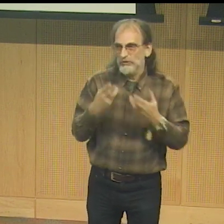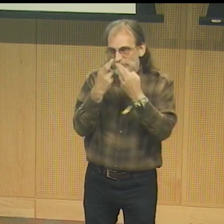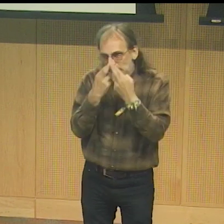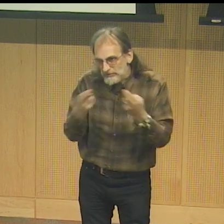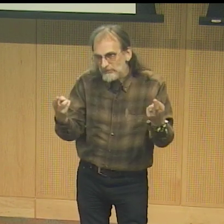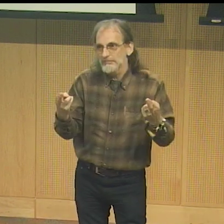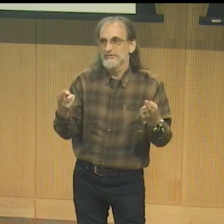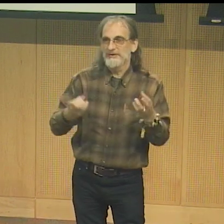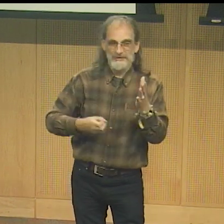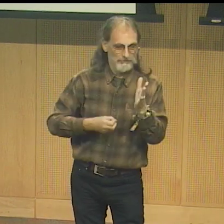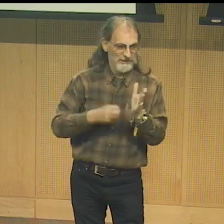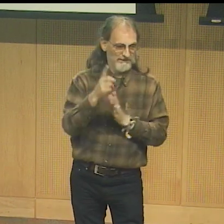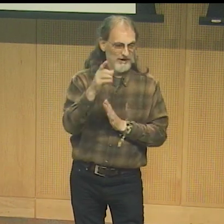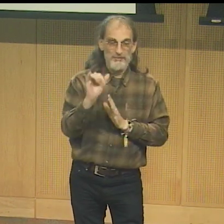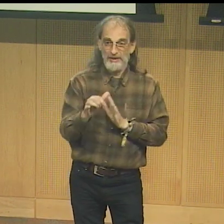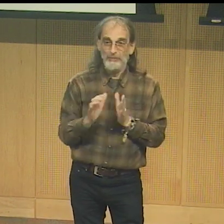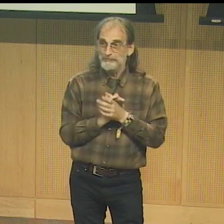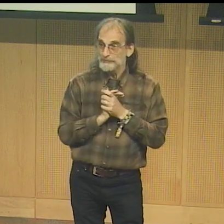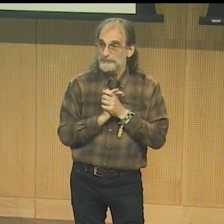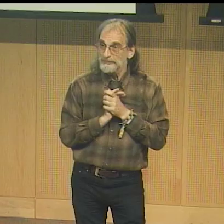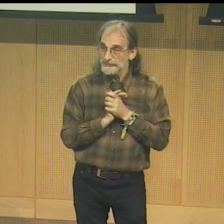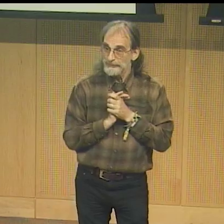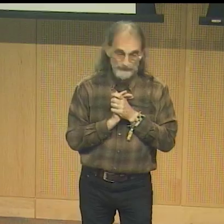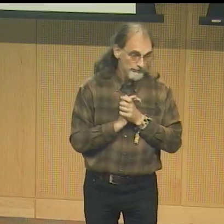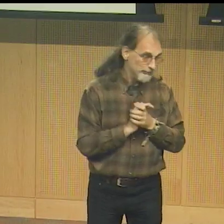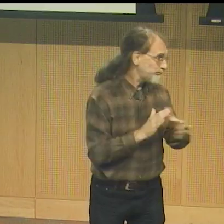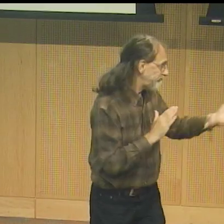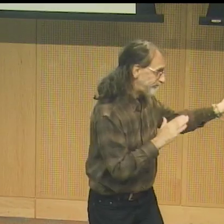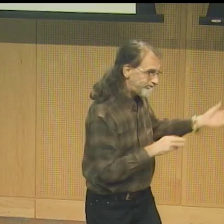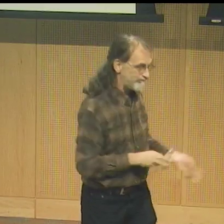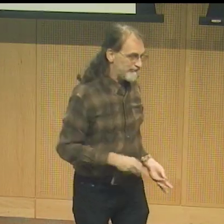that they're trying to find a delicate balance and maintain.